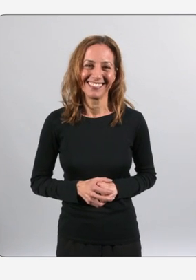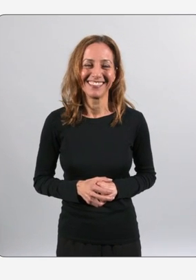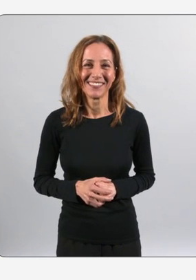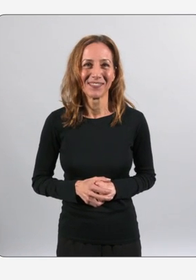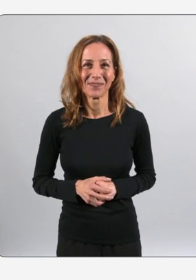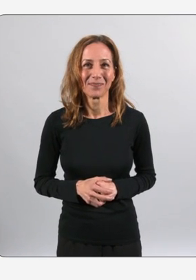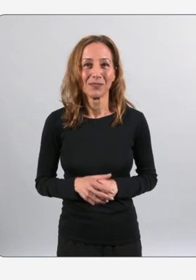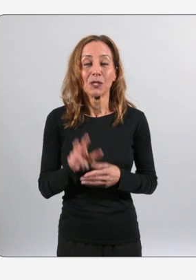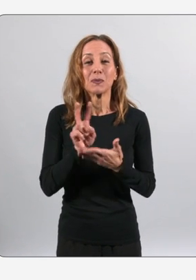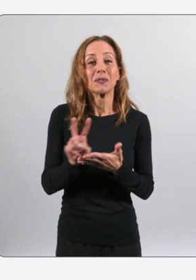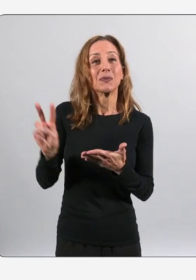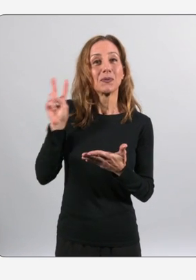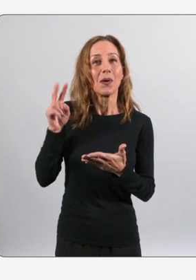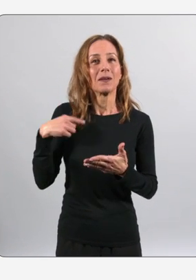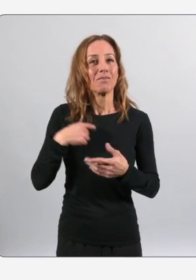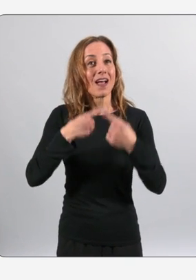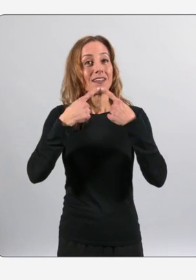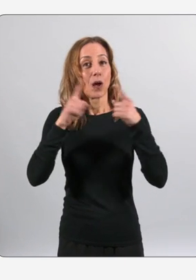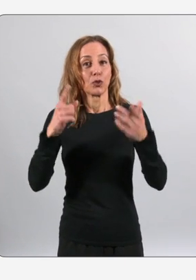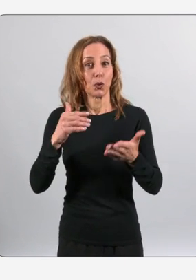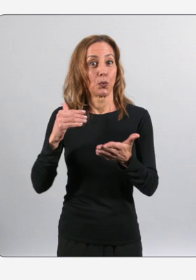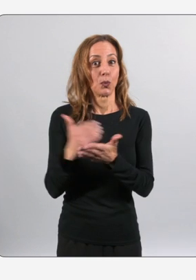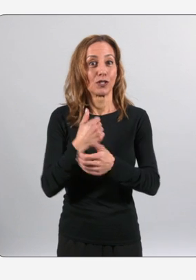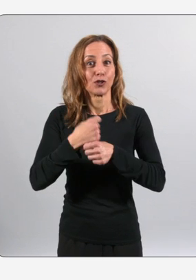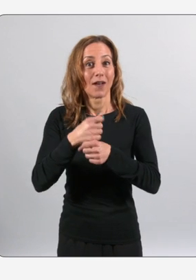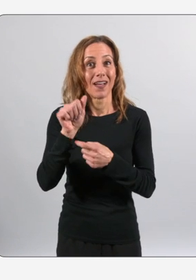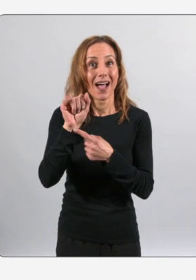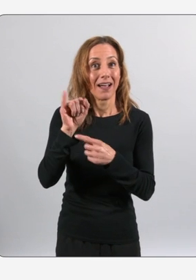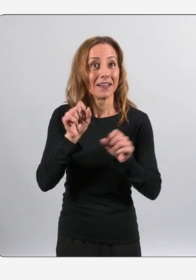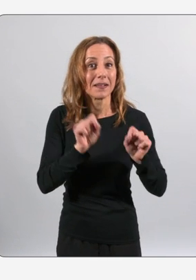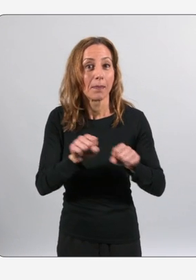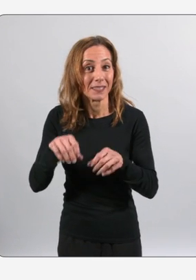Two weeks ago, we announced new generative AI capabilities in Search.